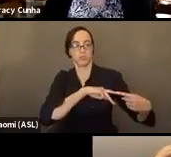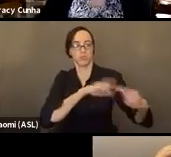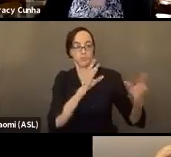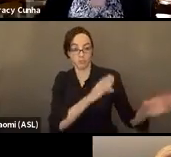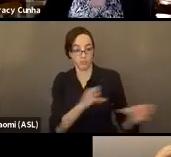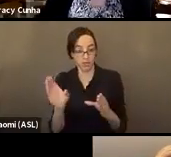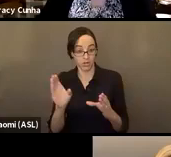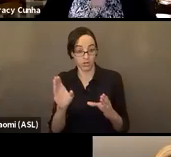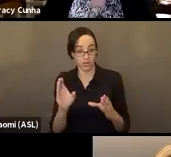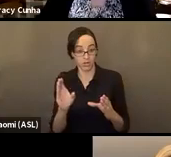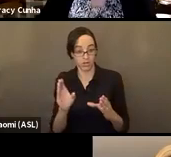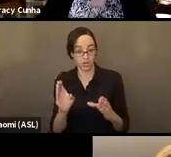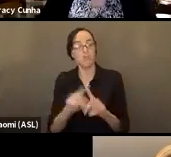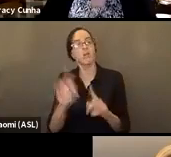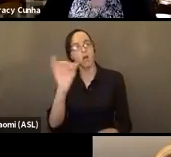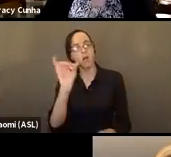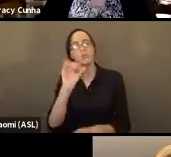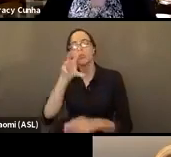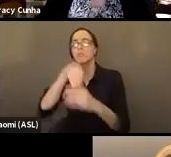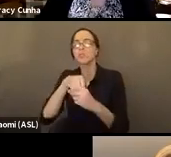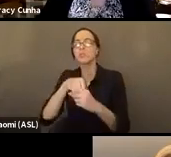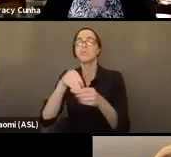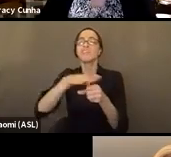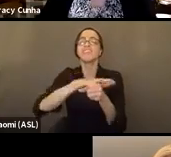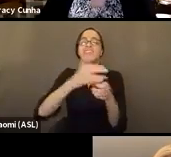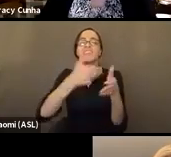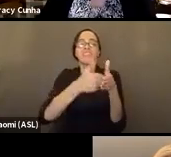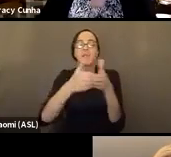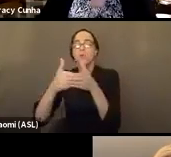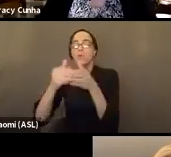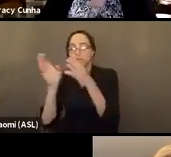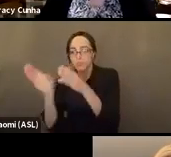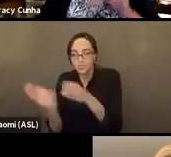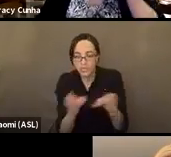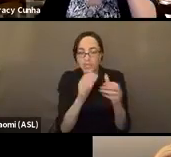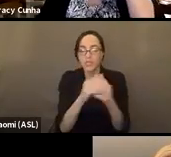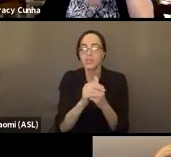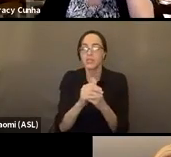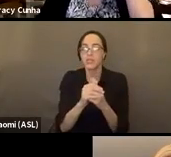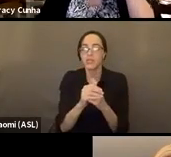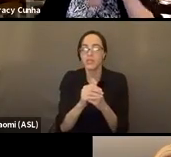planning as well and making sure that you become familiar with who your neighbors are and